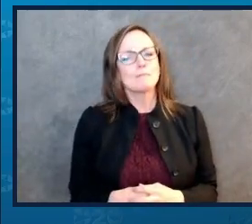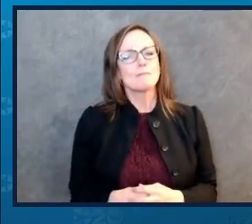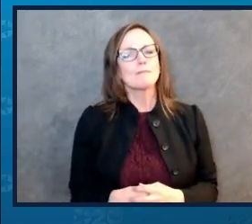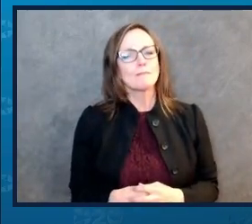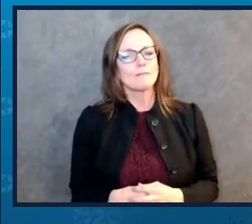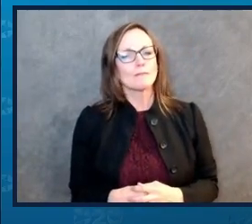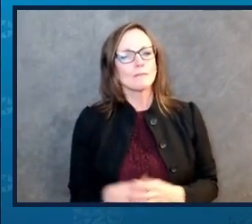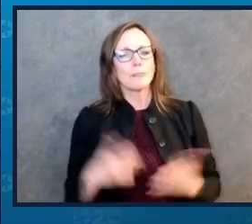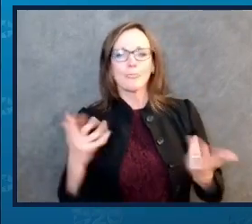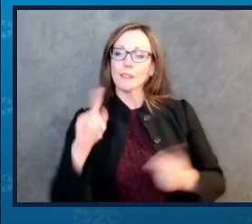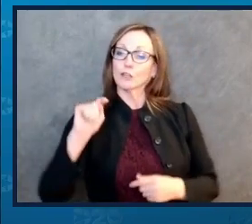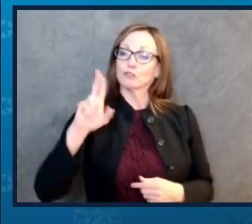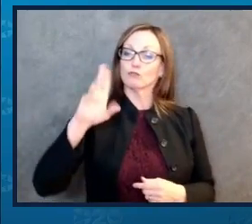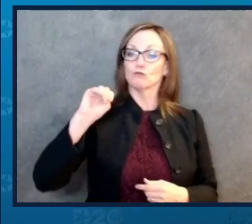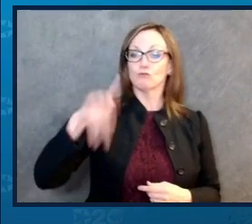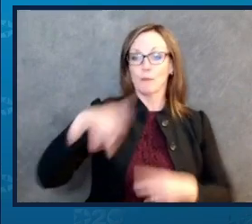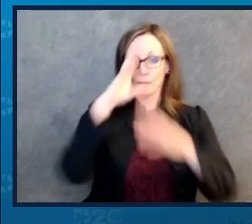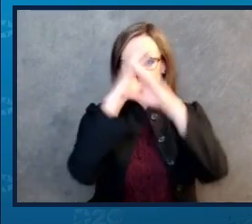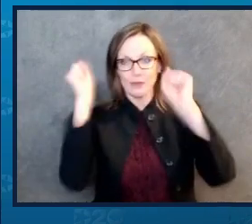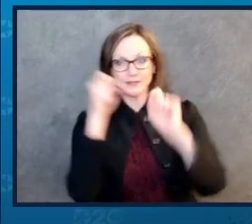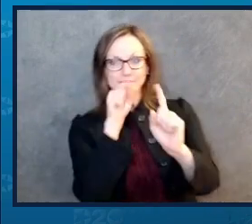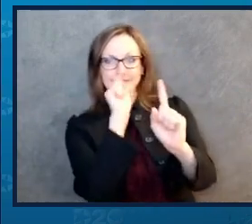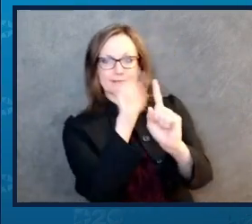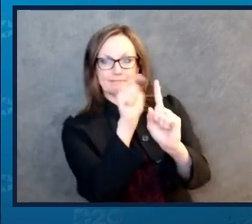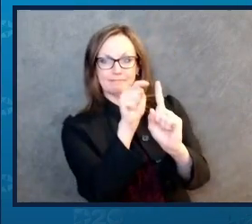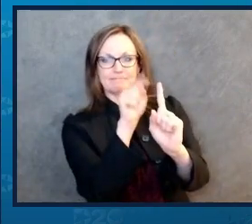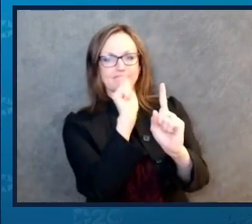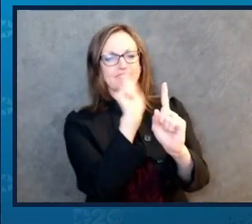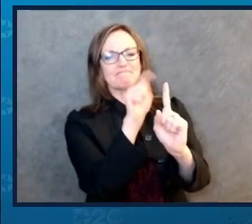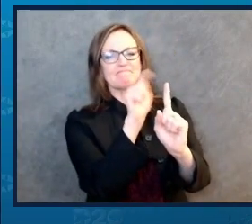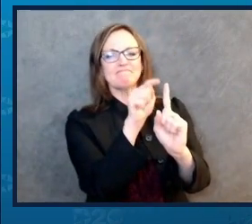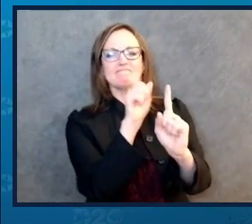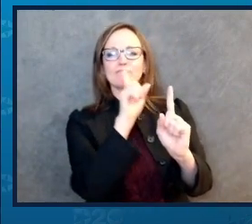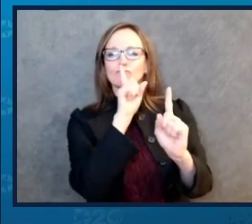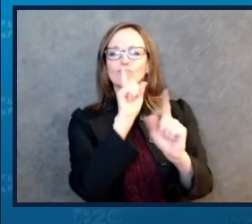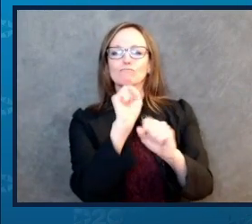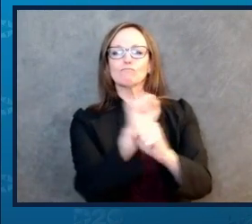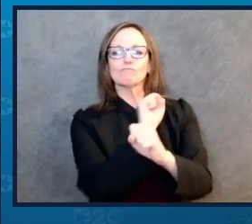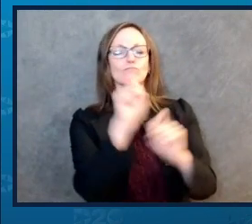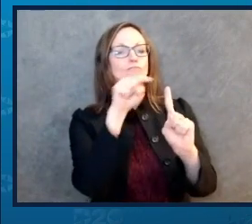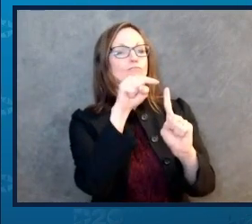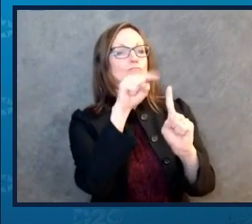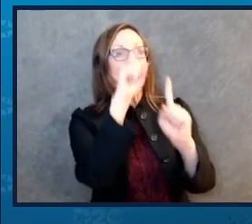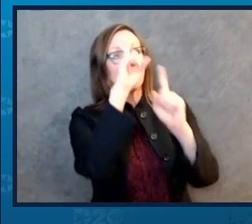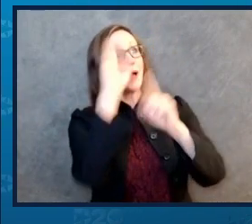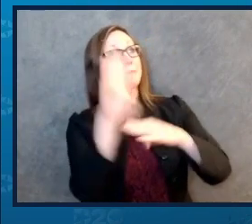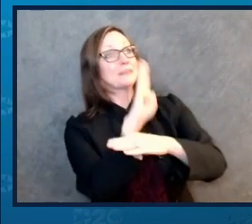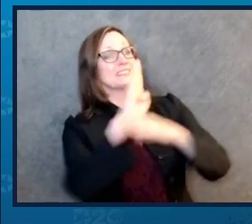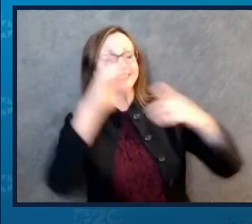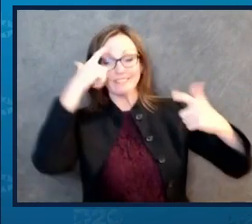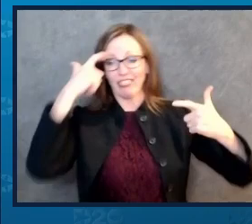DON'T THINK HE THINKS ABOUT FARMERS AS ABOUT A BUSINESS. HES INTO CLUE BUT THIS STUFF.